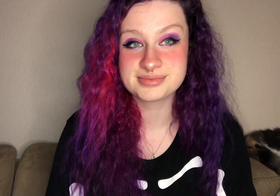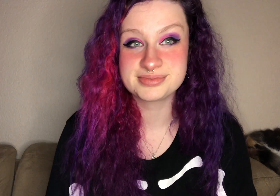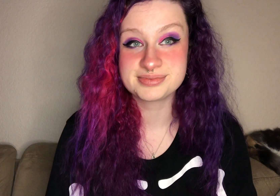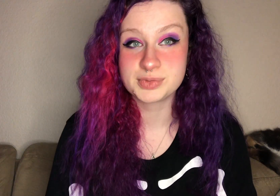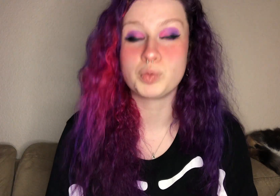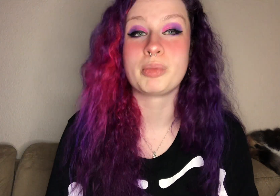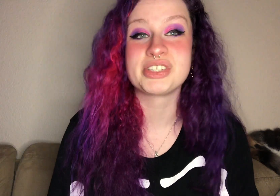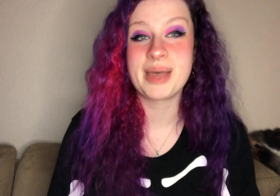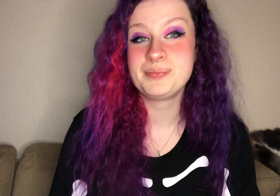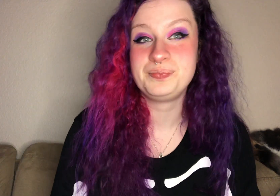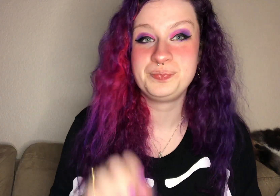one more time